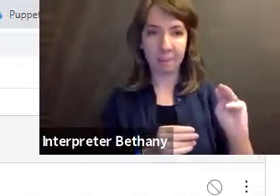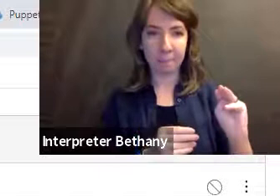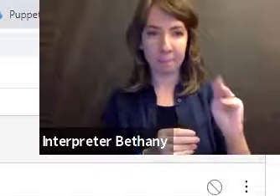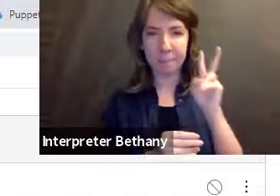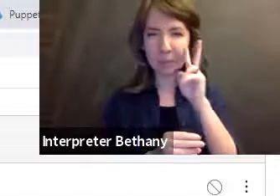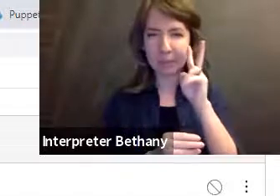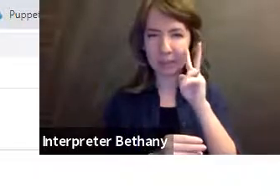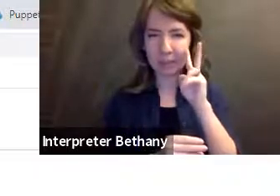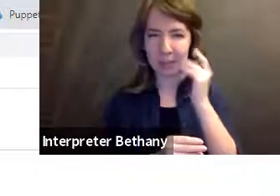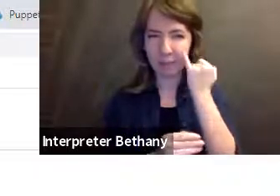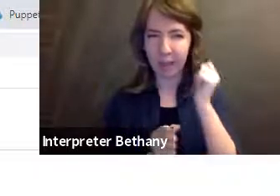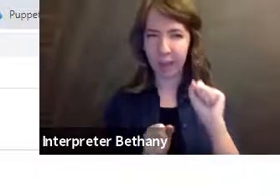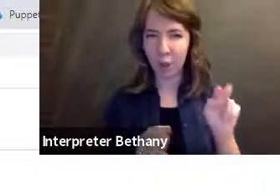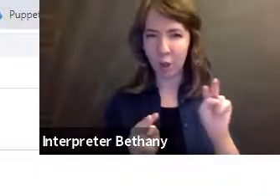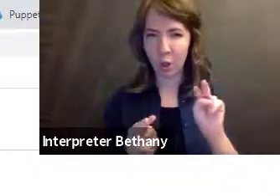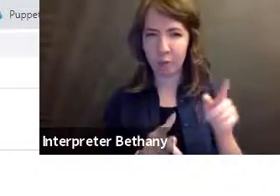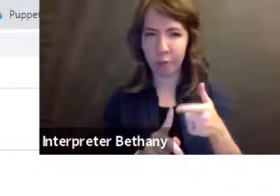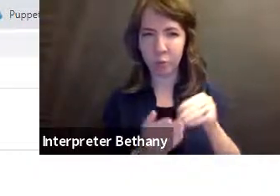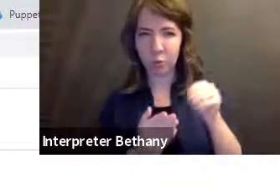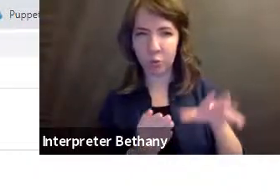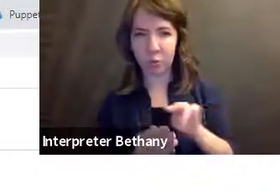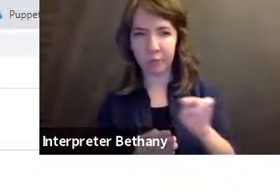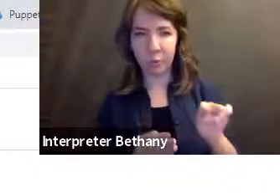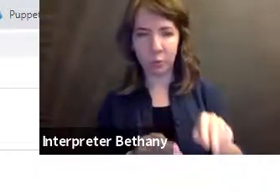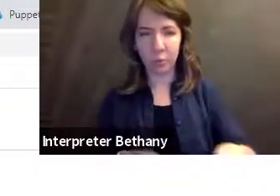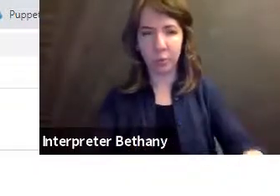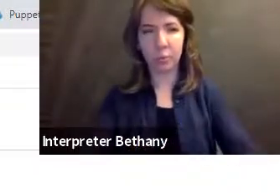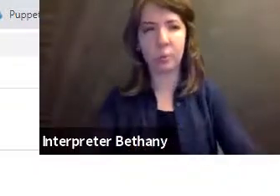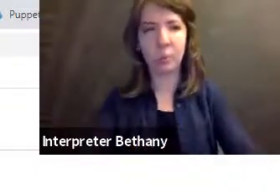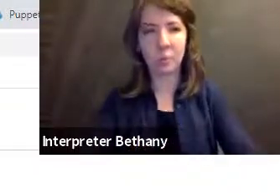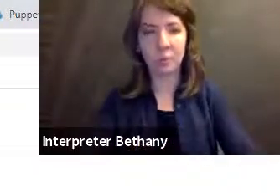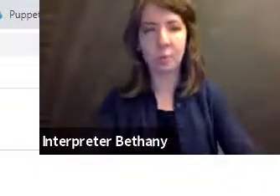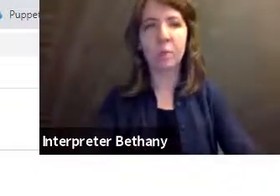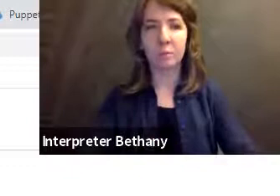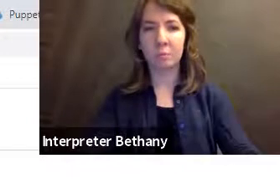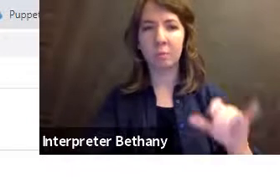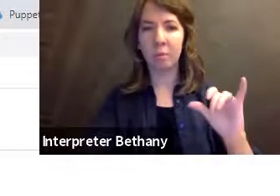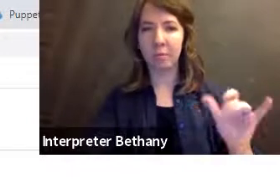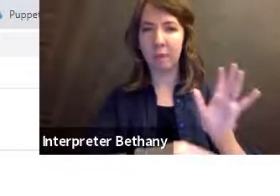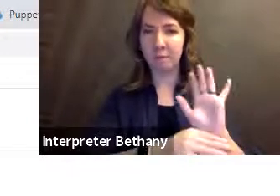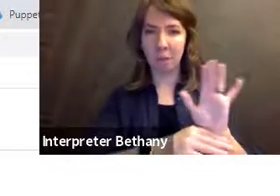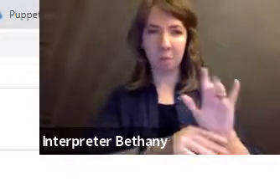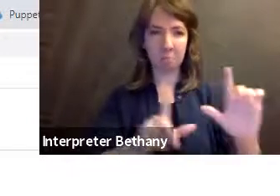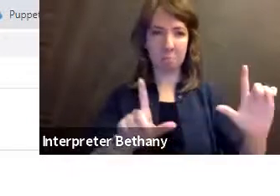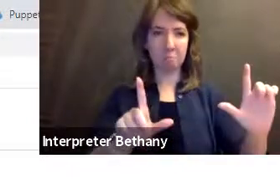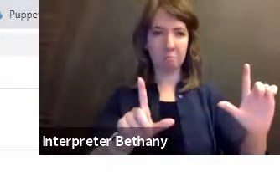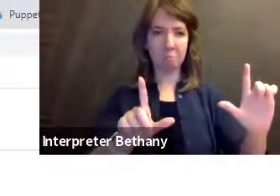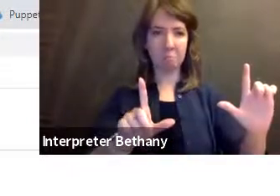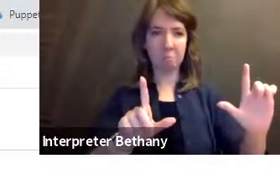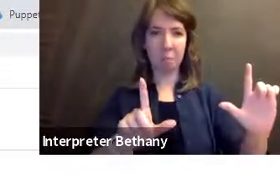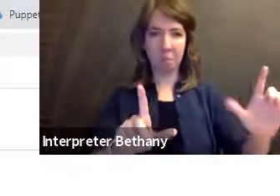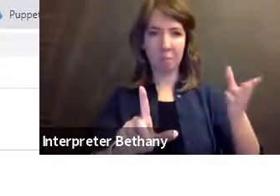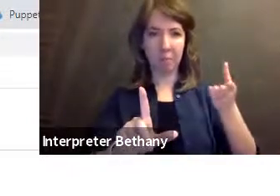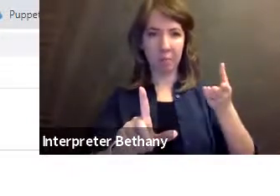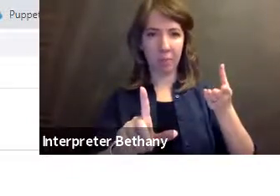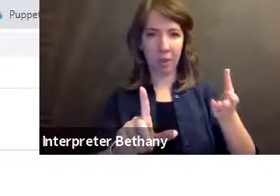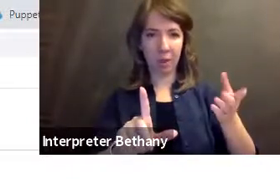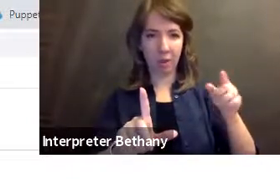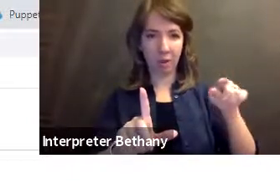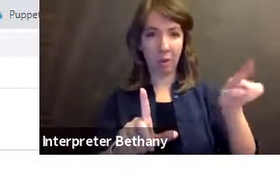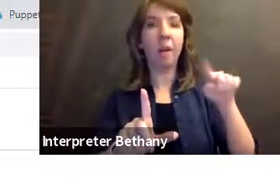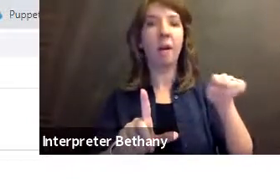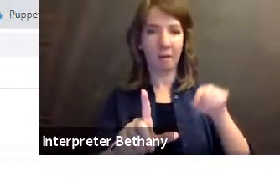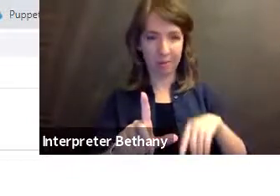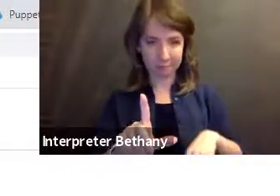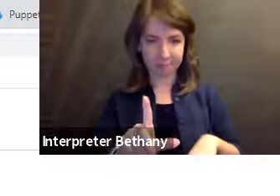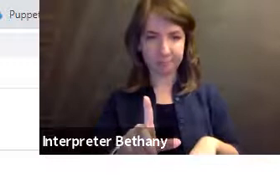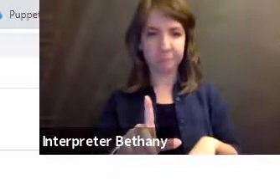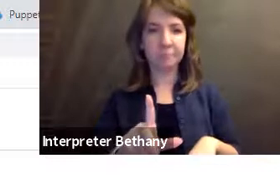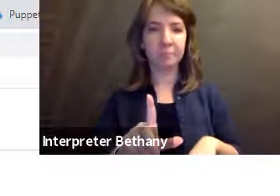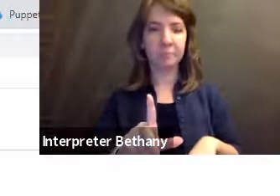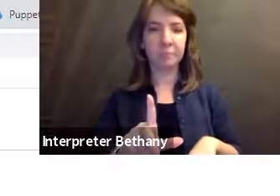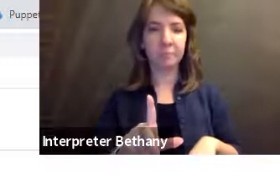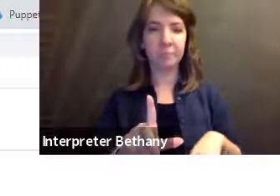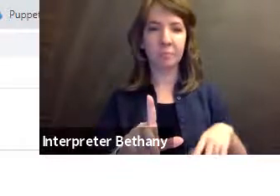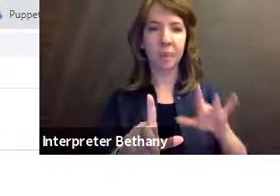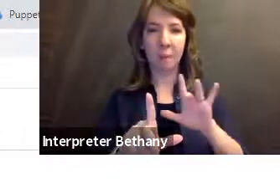Linda Kobashigawa: If I can preview it. And so the the film will be directly embedded in this, this should have when it starts playing and the options for clothes can